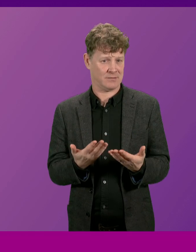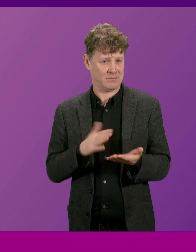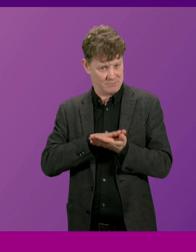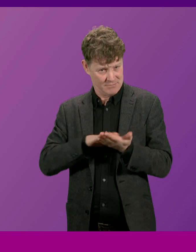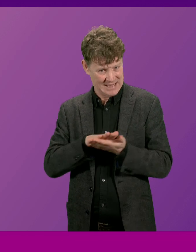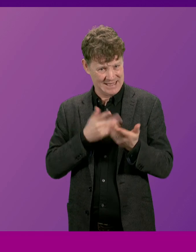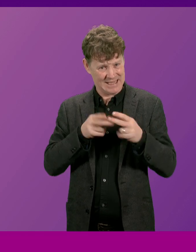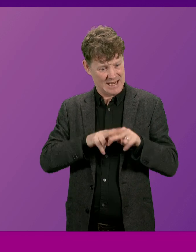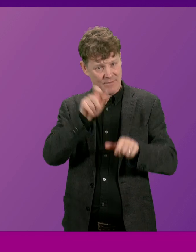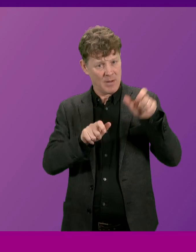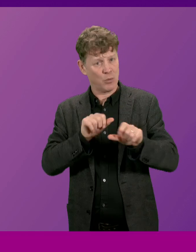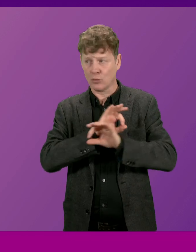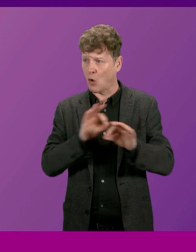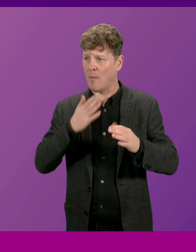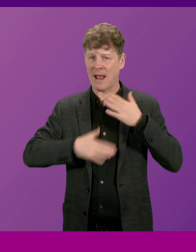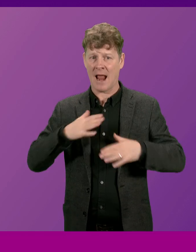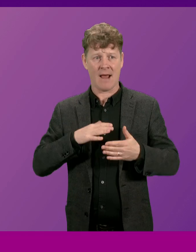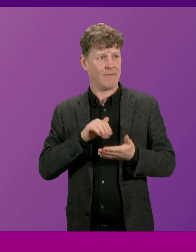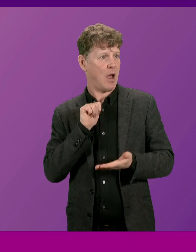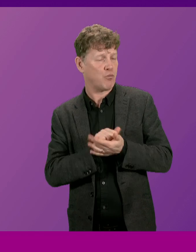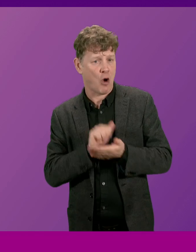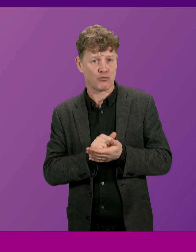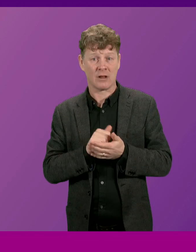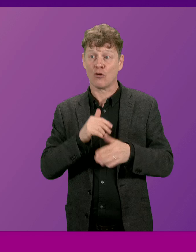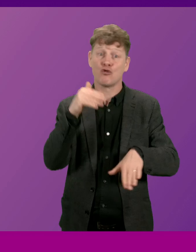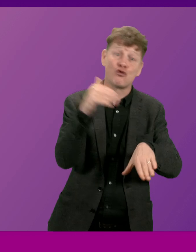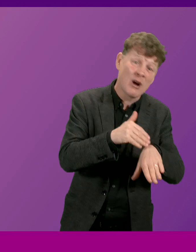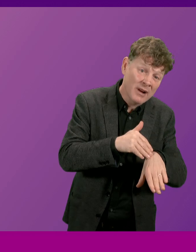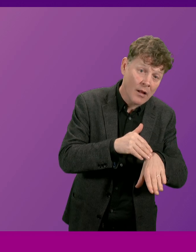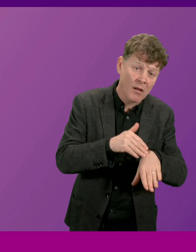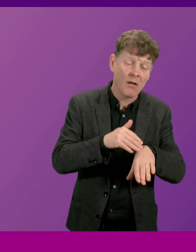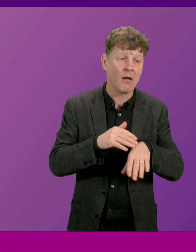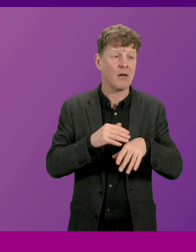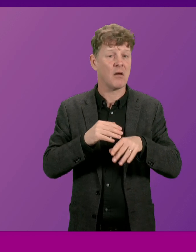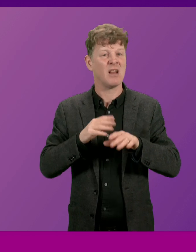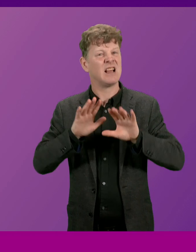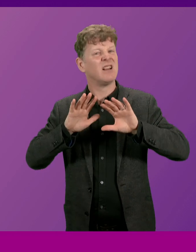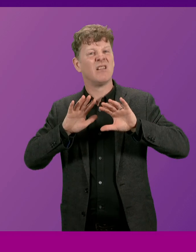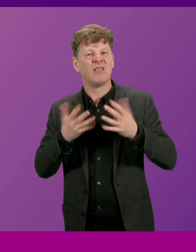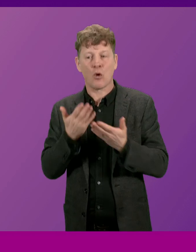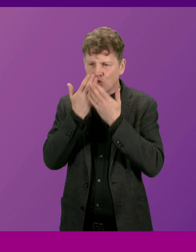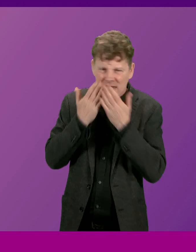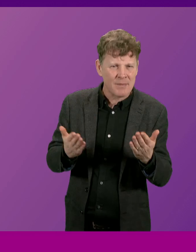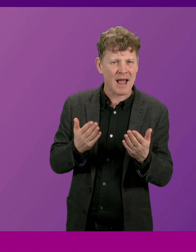appropriately. Whether that is about criminal conduct or disrespect to retail workers,